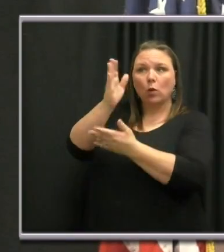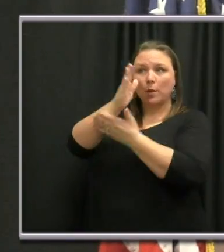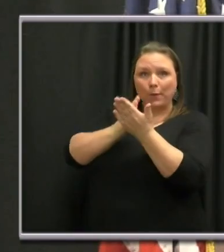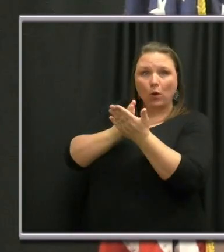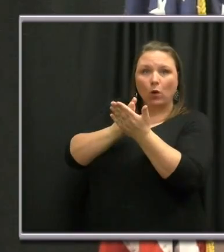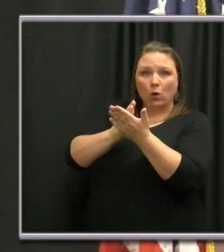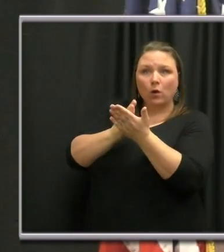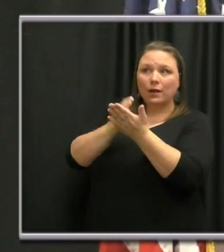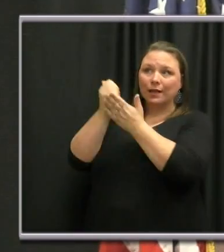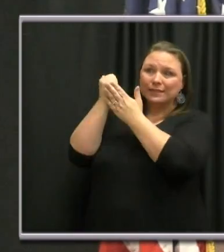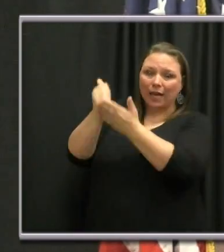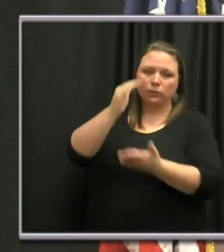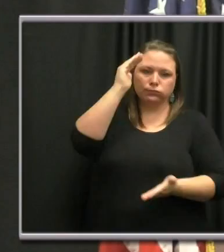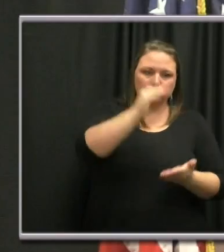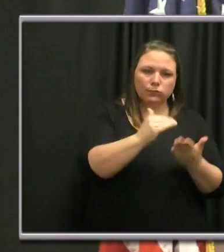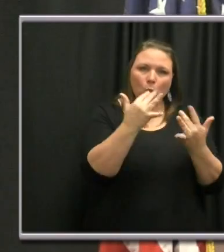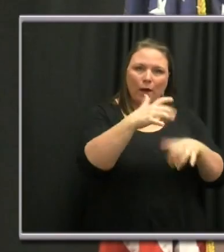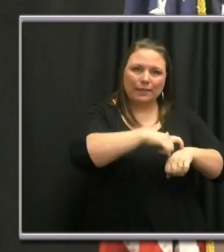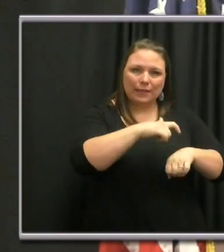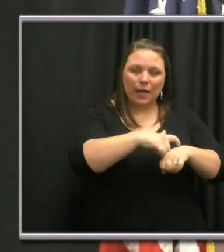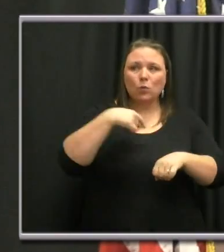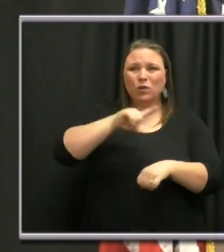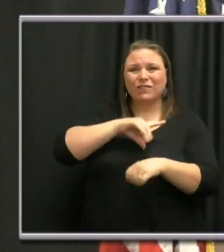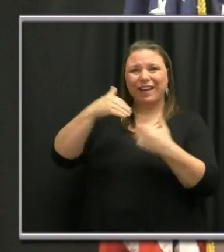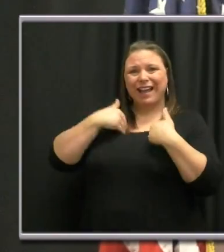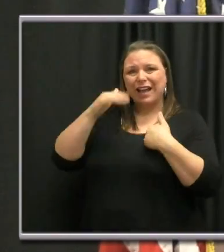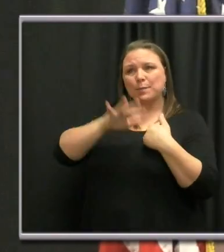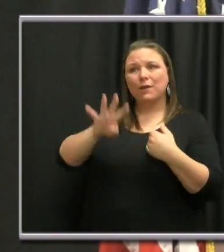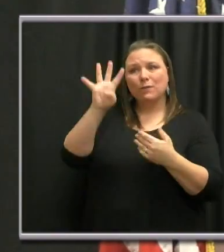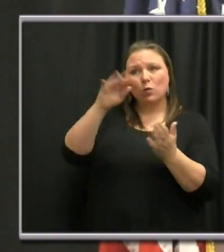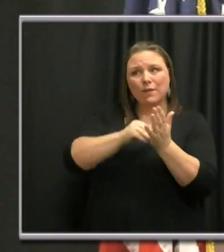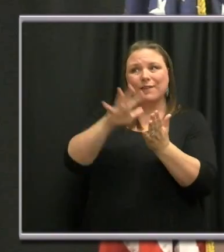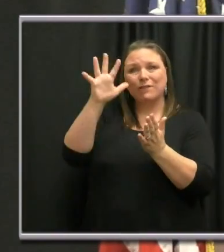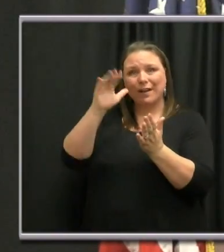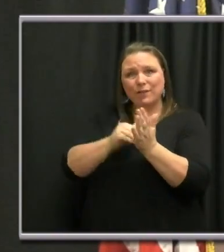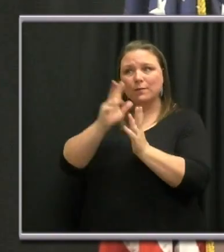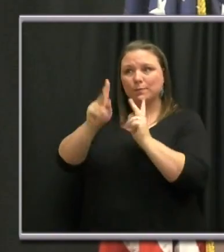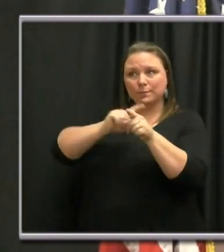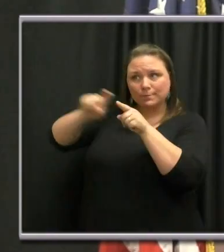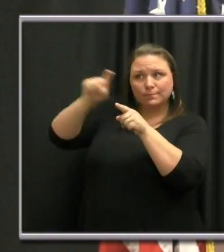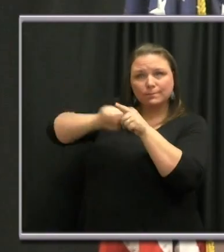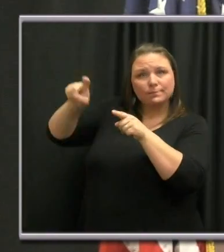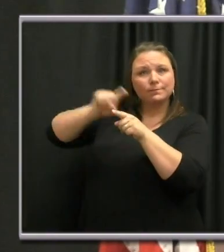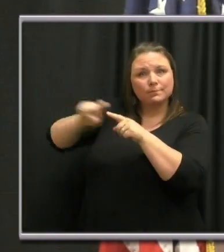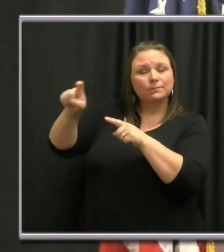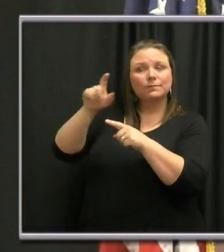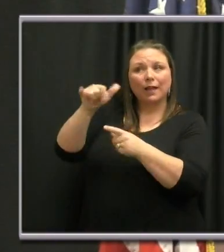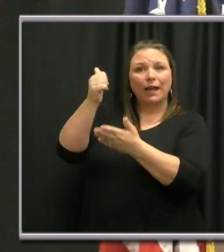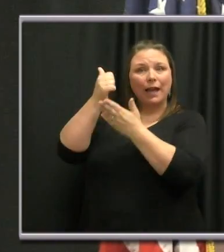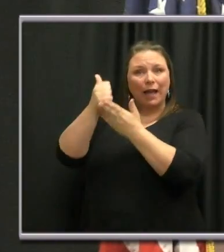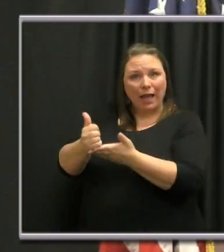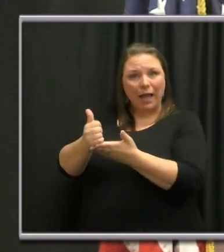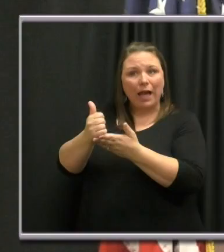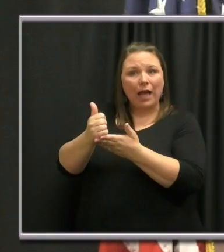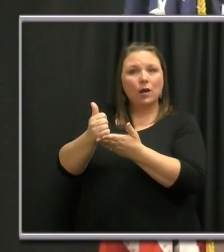INFORMATION. RIGHT BECAUSE I THINK THAT IS AN IMPORTANT PART TO THAT PROBABLY HAS HELPED WE'VE SEEN WE'VE TAKEN ABOUT FOUR THOUSAND FIVE HUNDRED